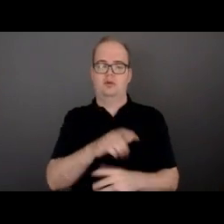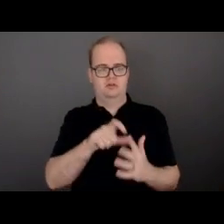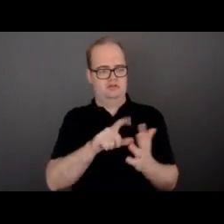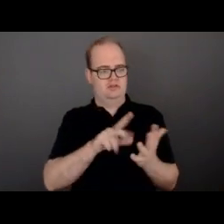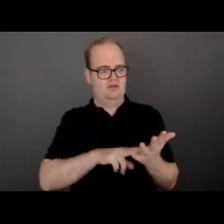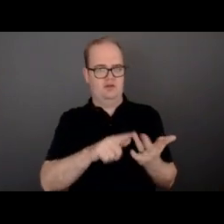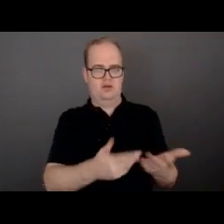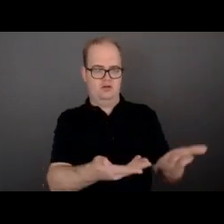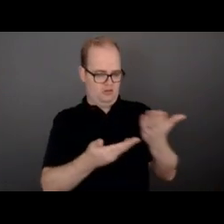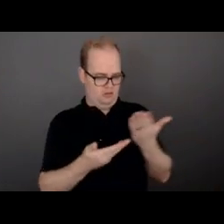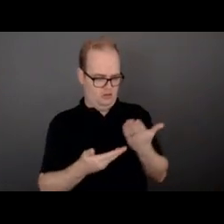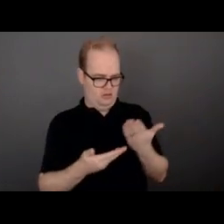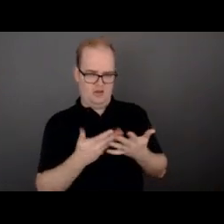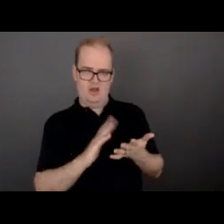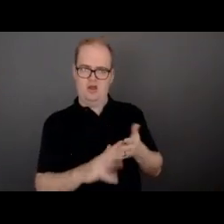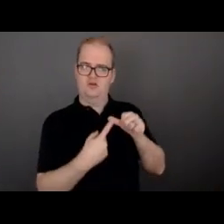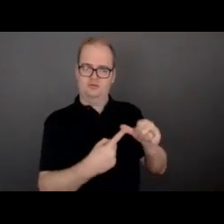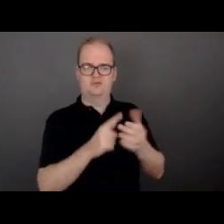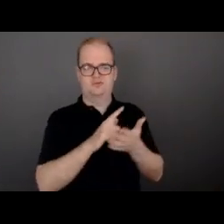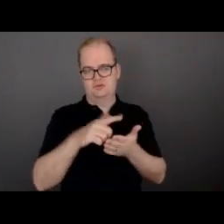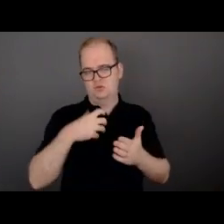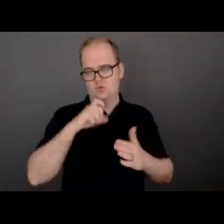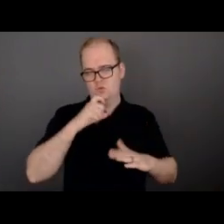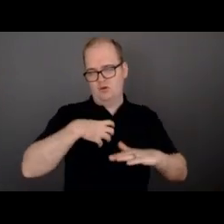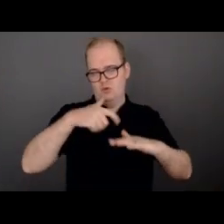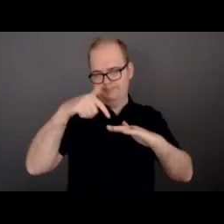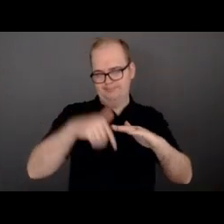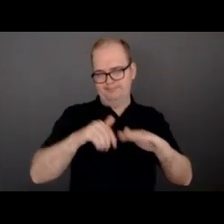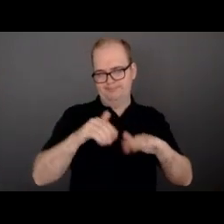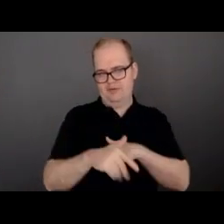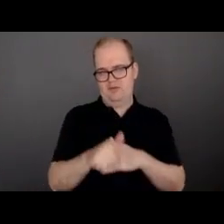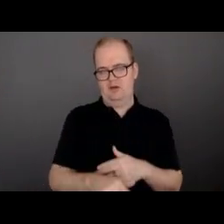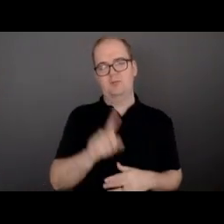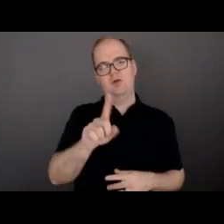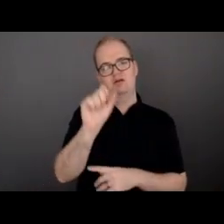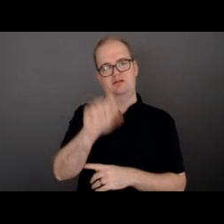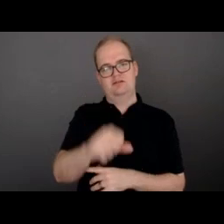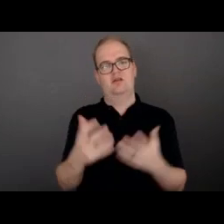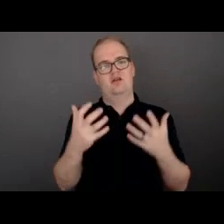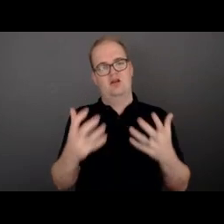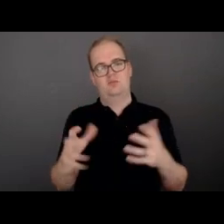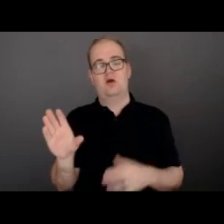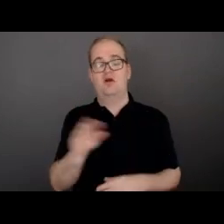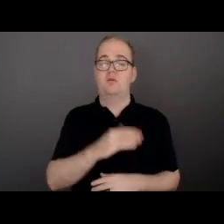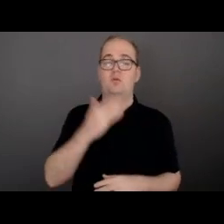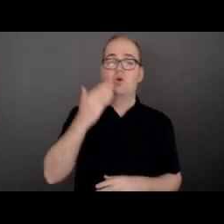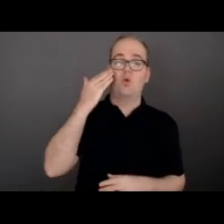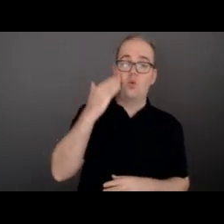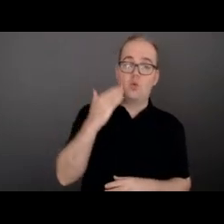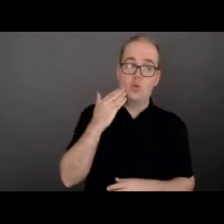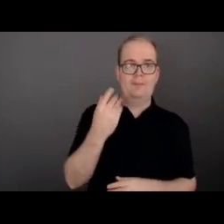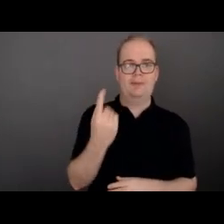But, yes, I agree, it can be very common for women from CALD backgrounds to be listed or